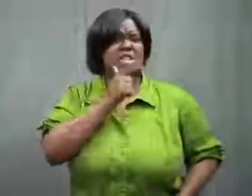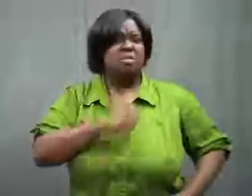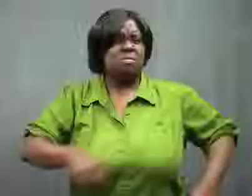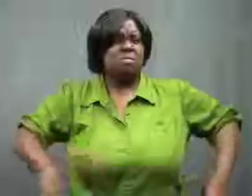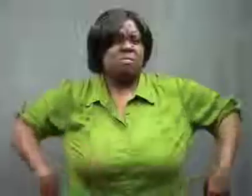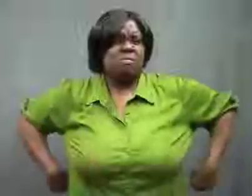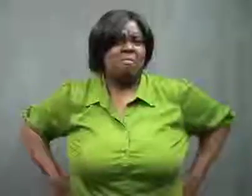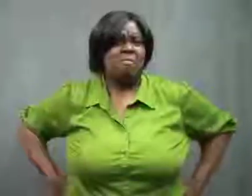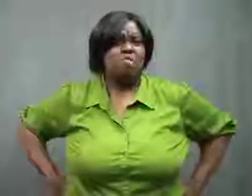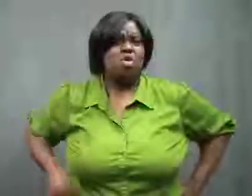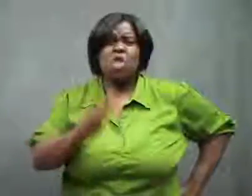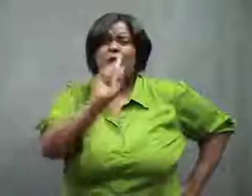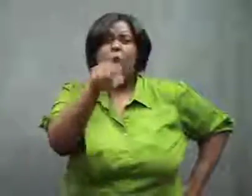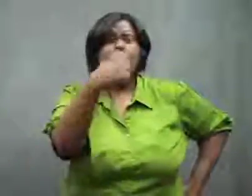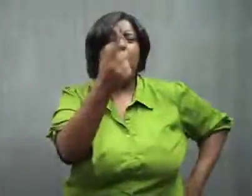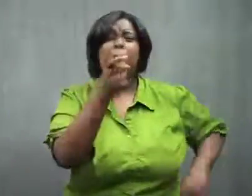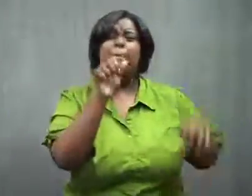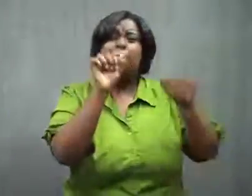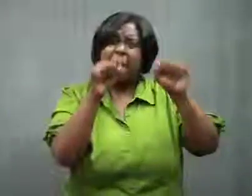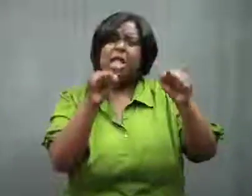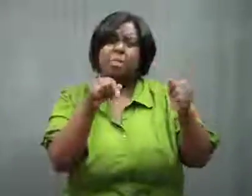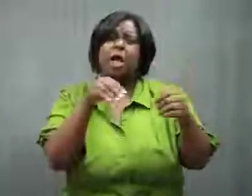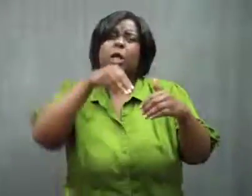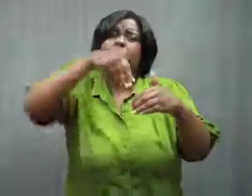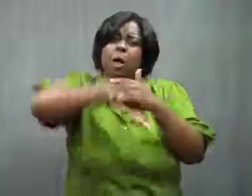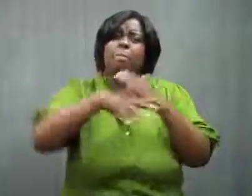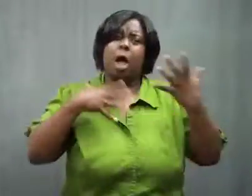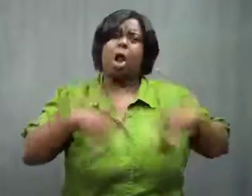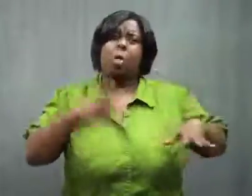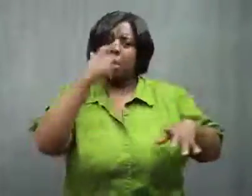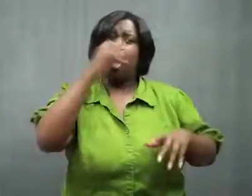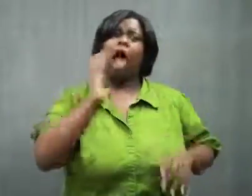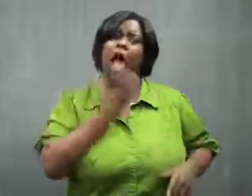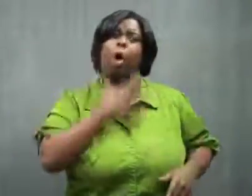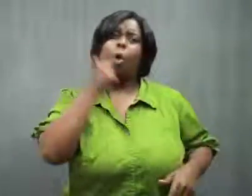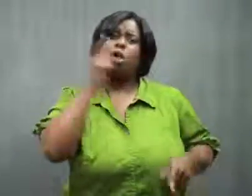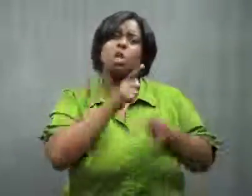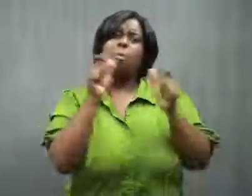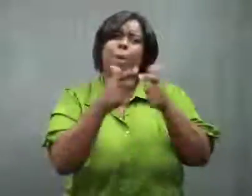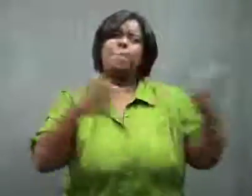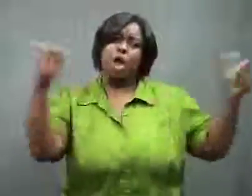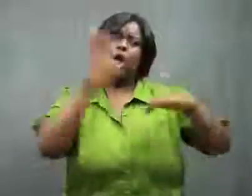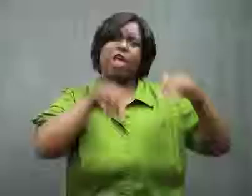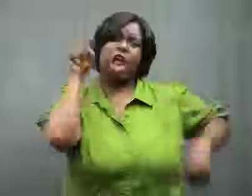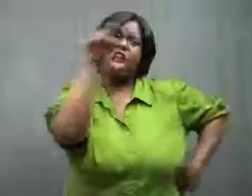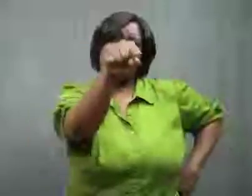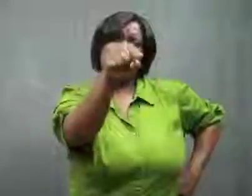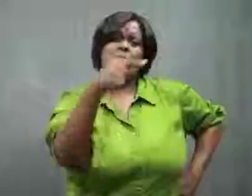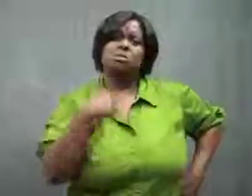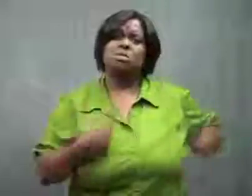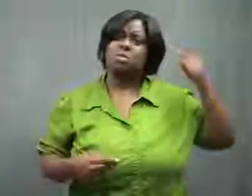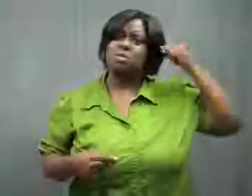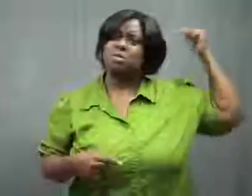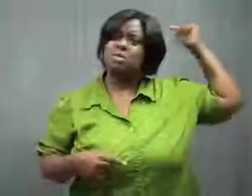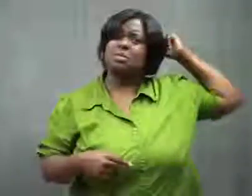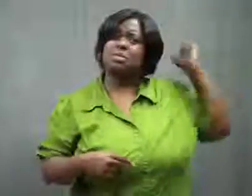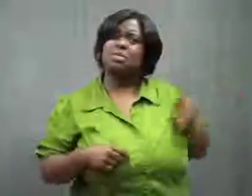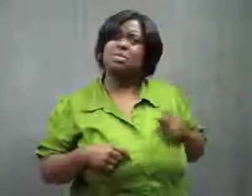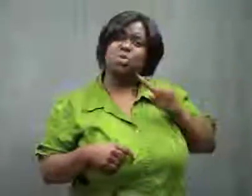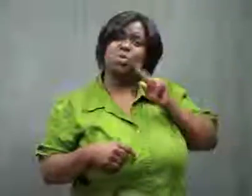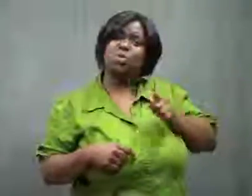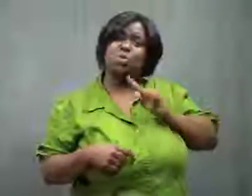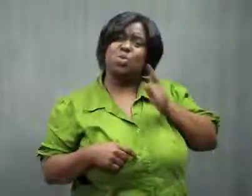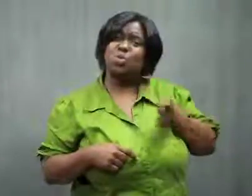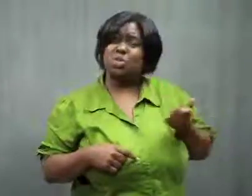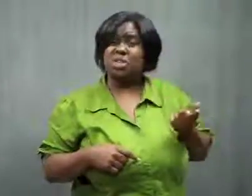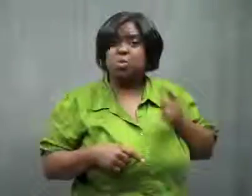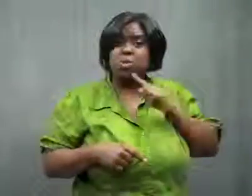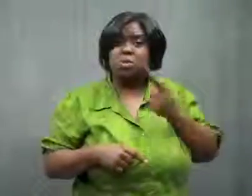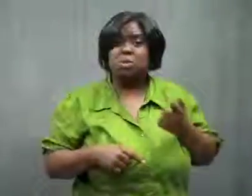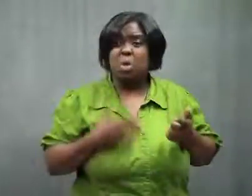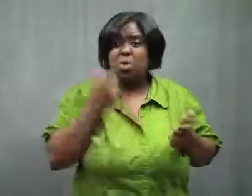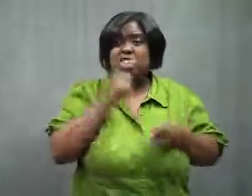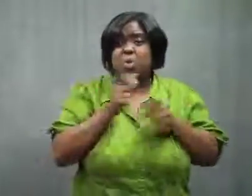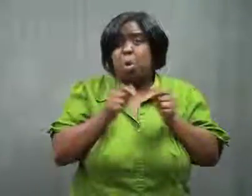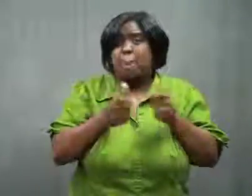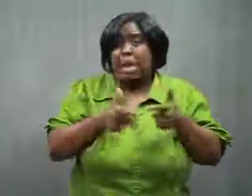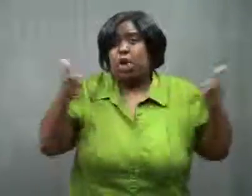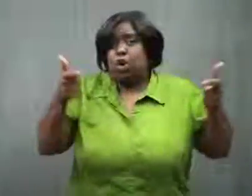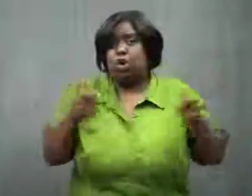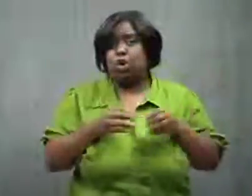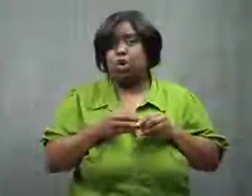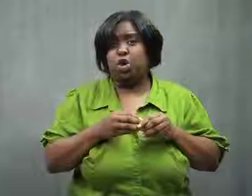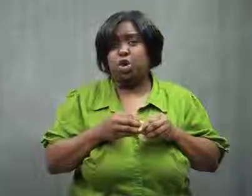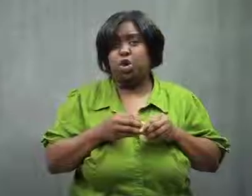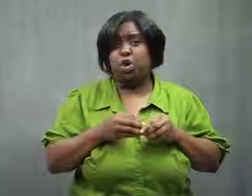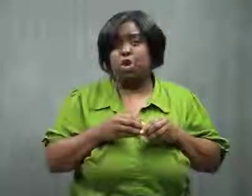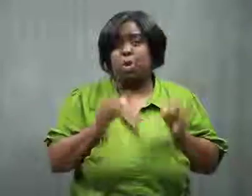She glared at me and said, "Our sister is even bigger than you. Only you could possibly fit in my clothes."